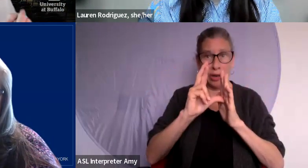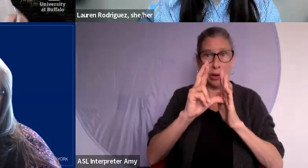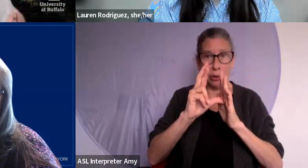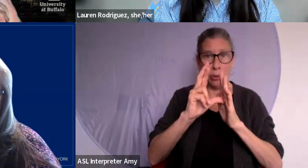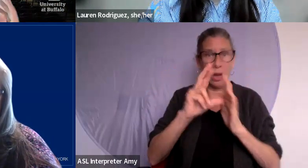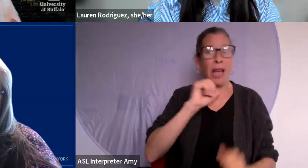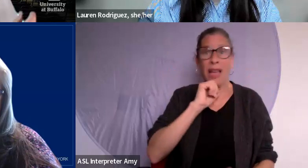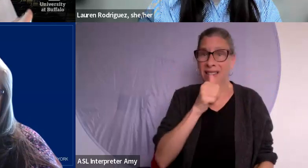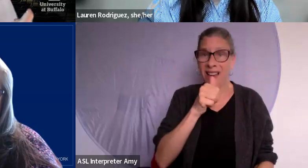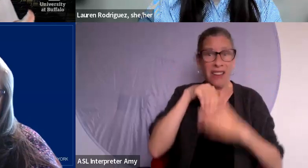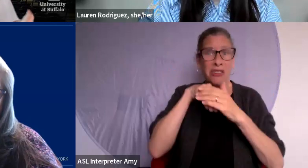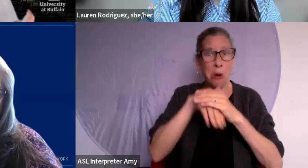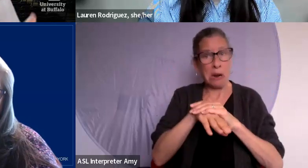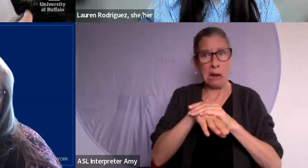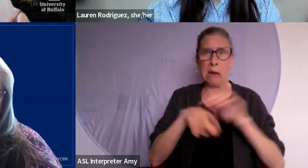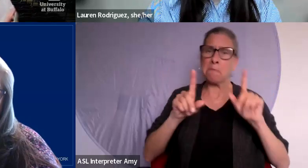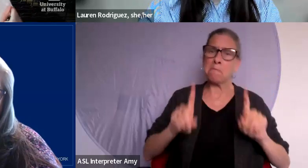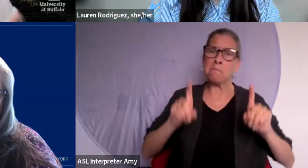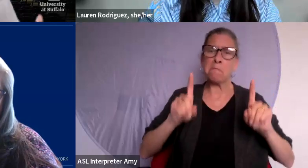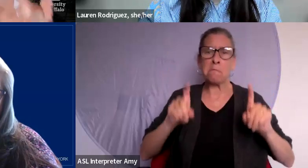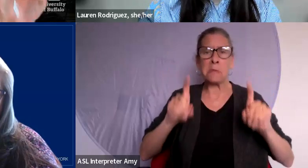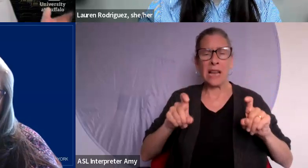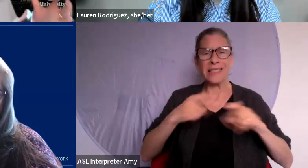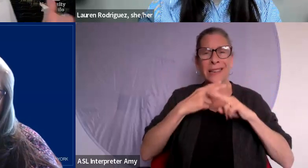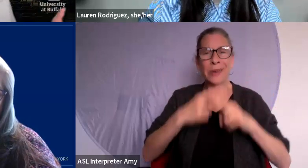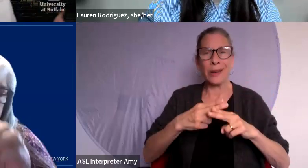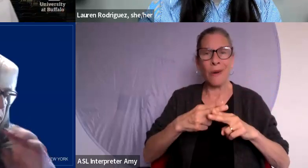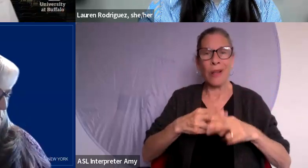going in and testing what I would call a complete full test